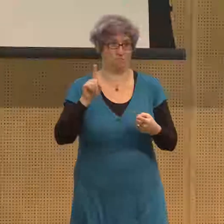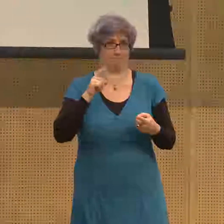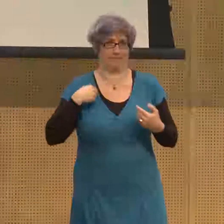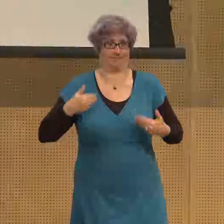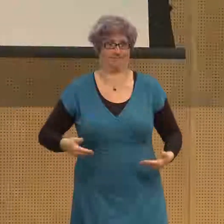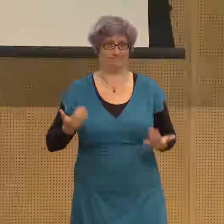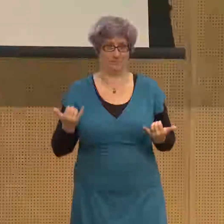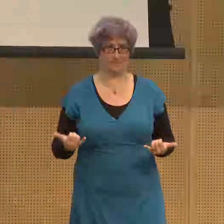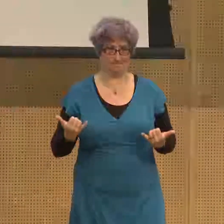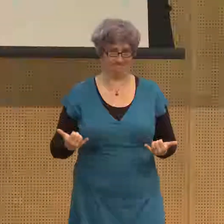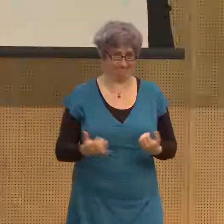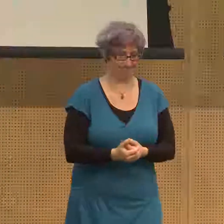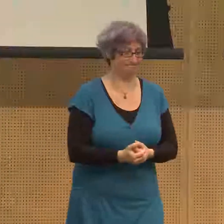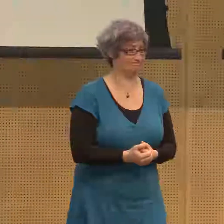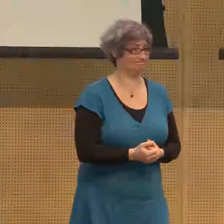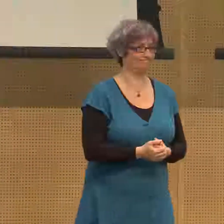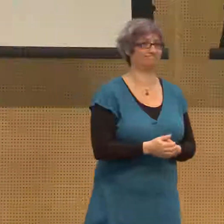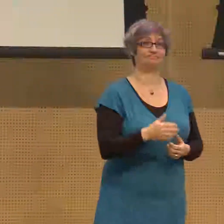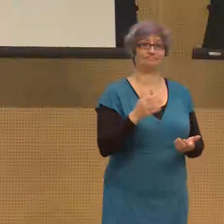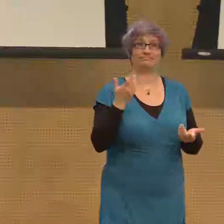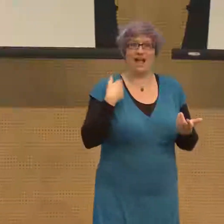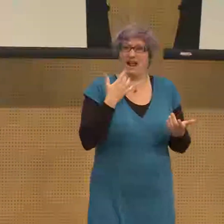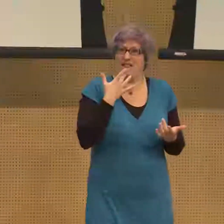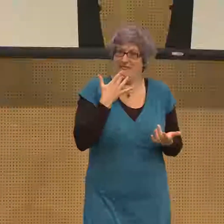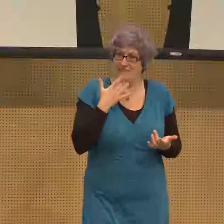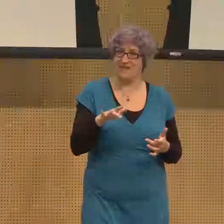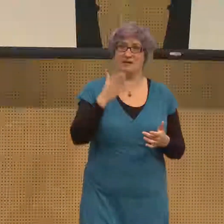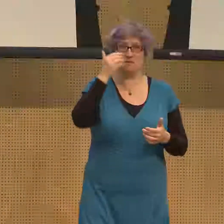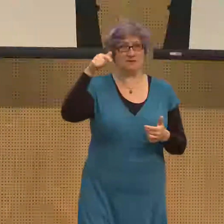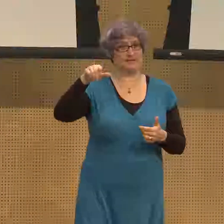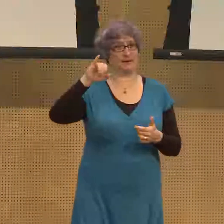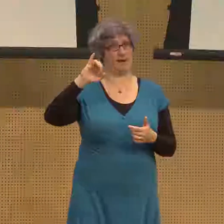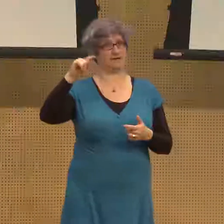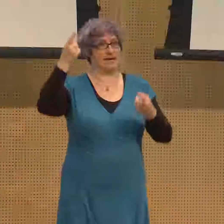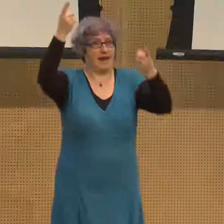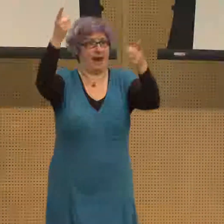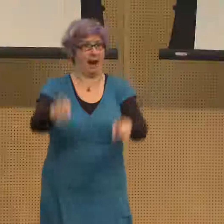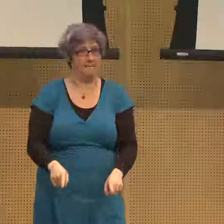That was the first step in becoming who I am and where I am today.